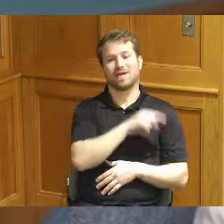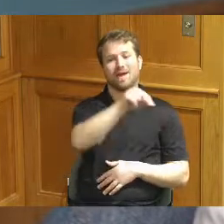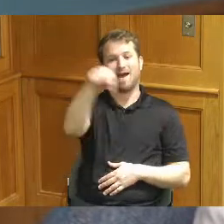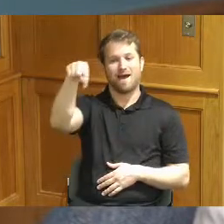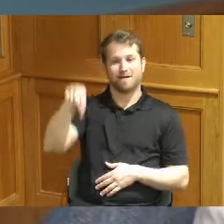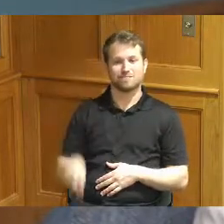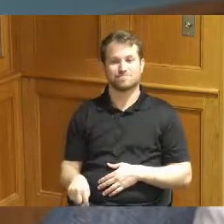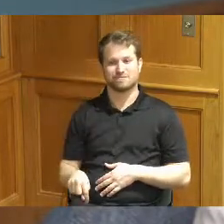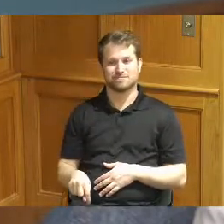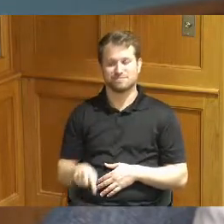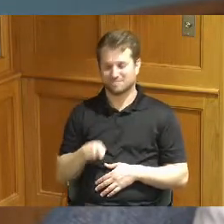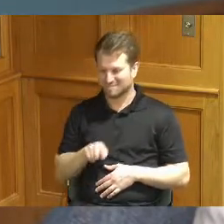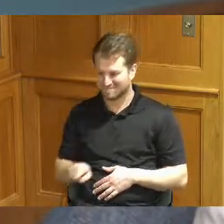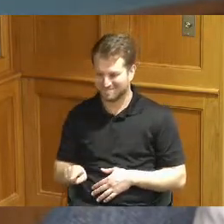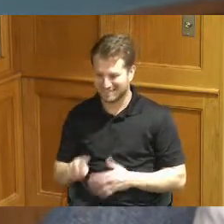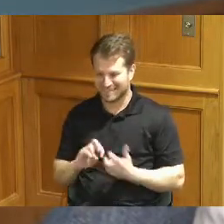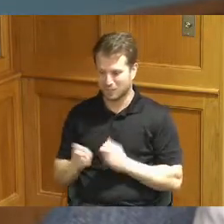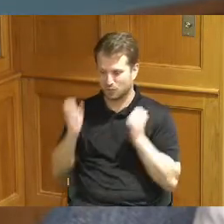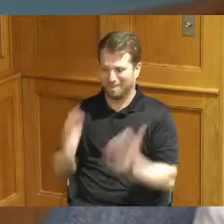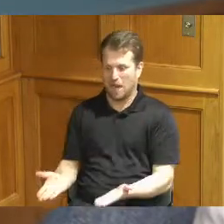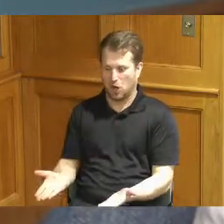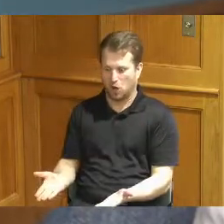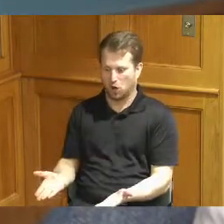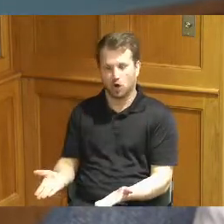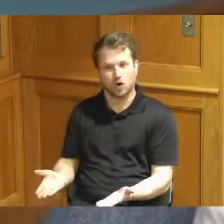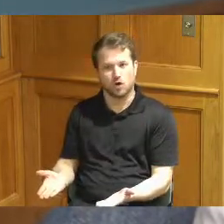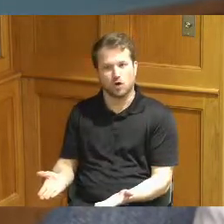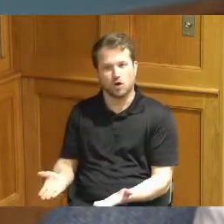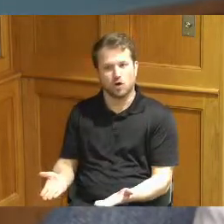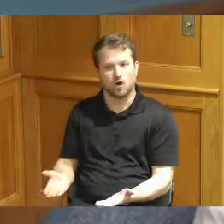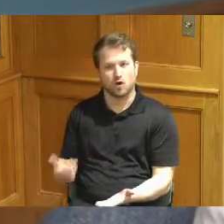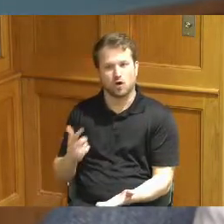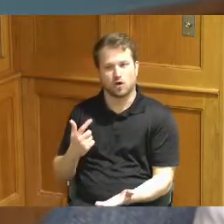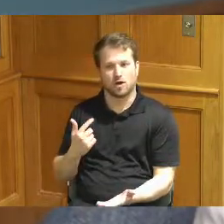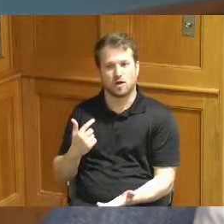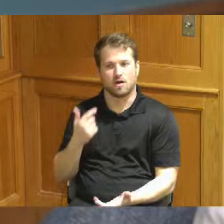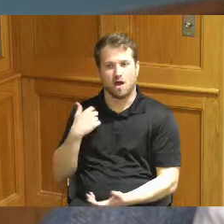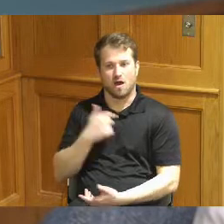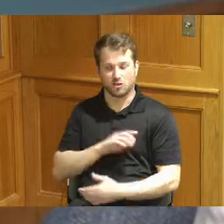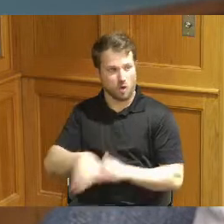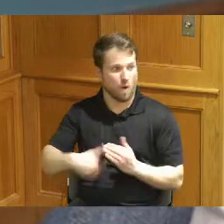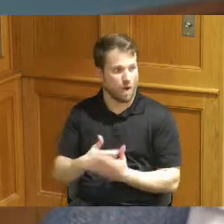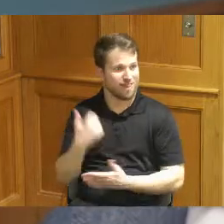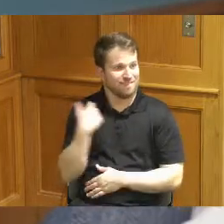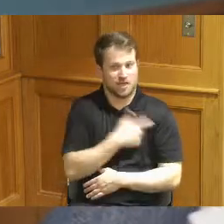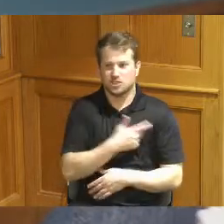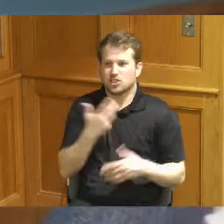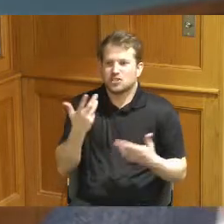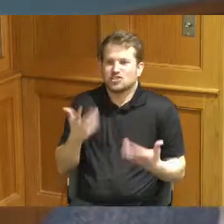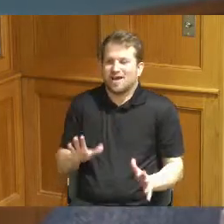and the issue is laying out there and I just all of us just passed millions of dollars we